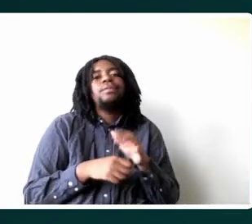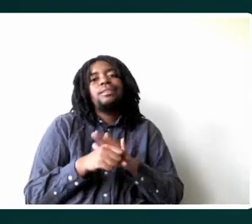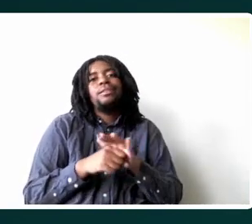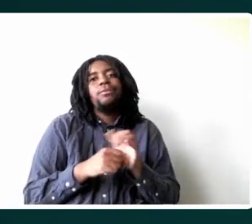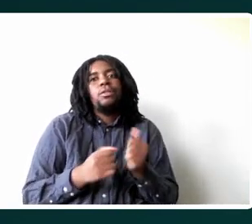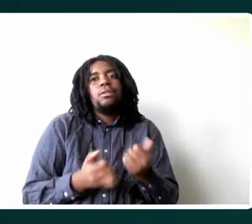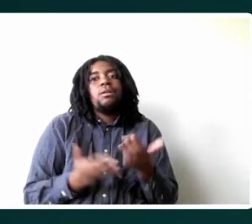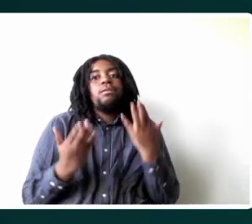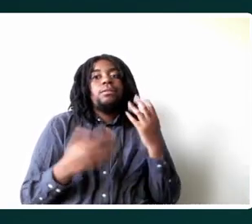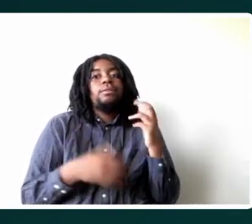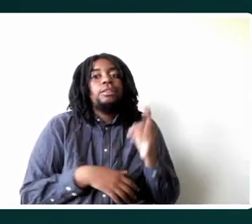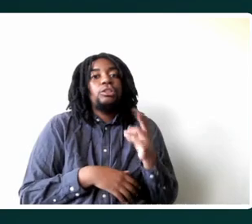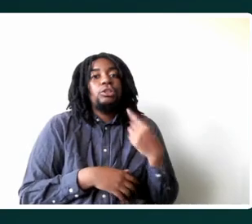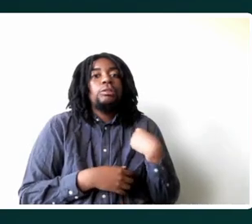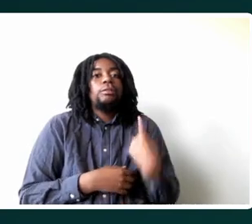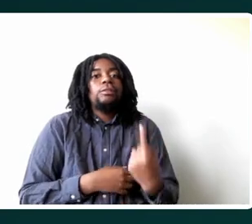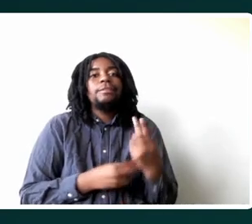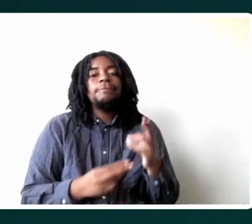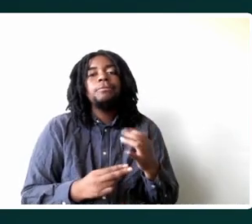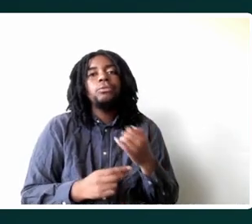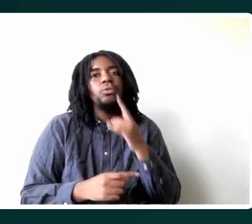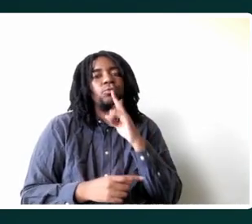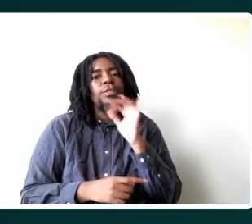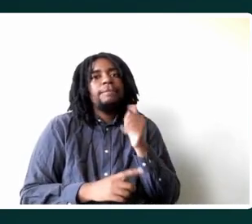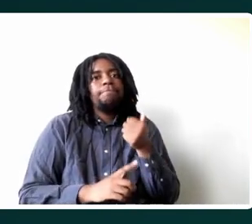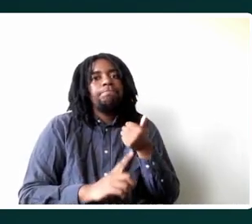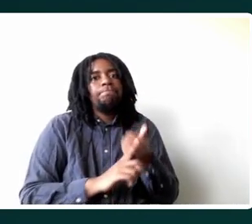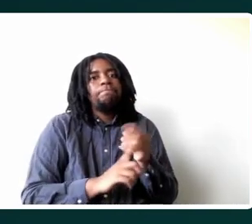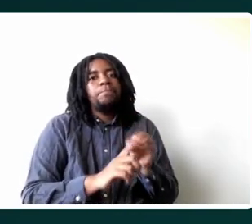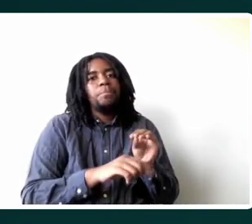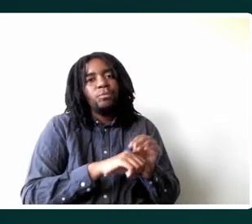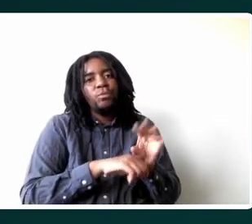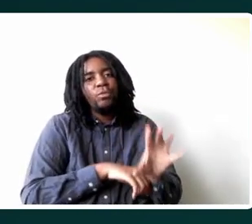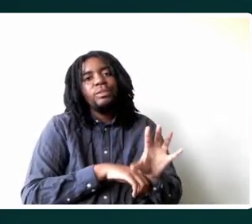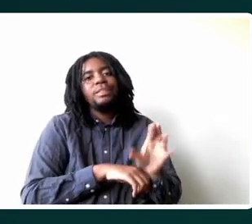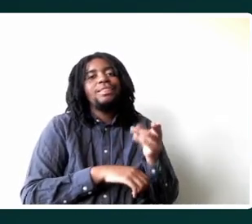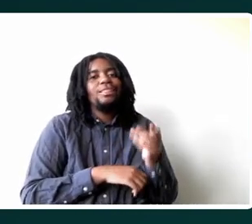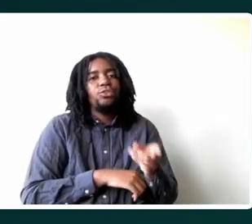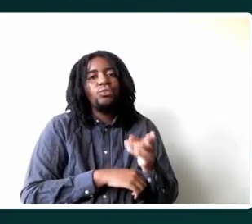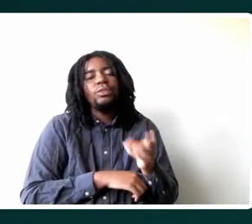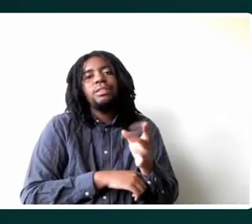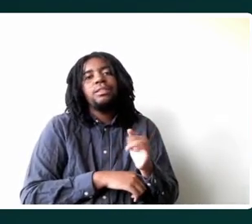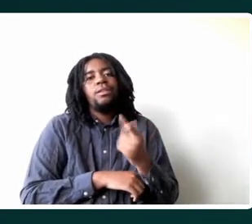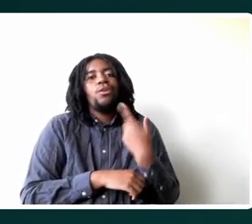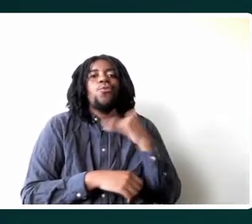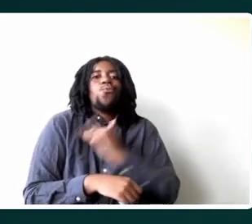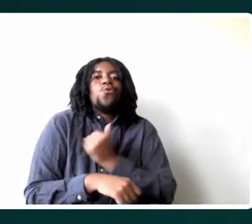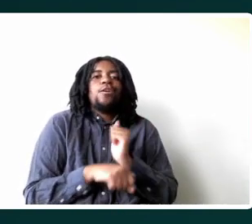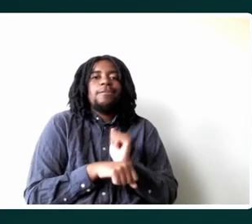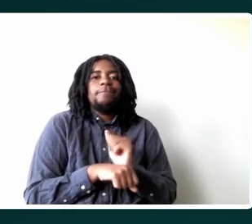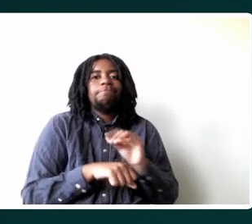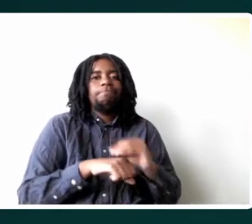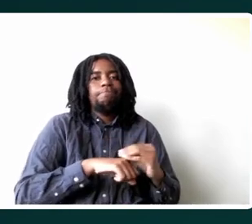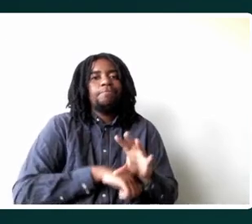we are very much shaped by that history, and the work that we do is as well.